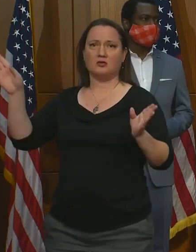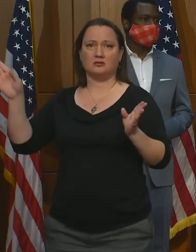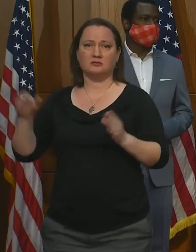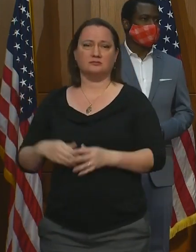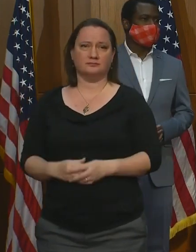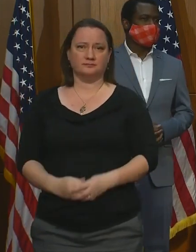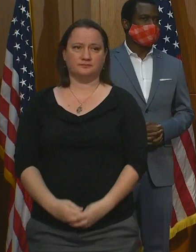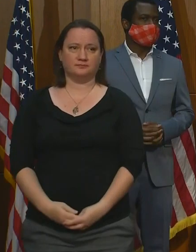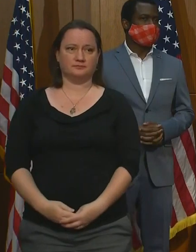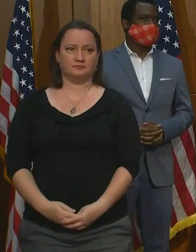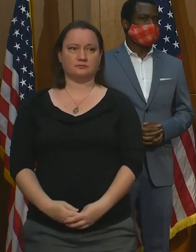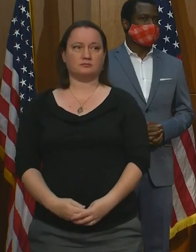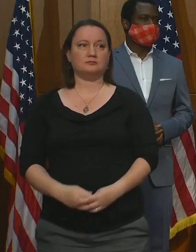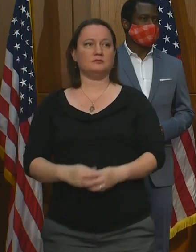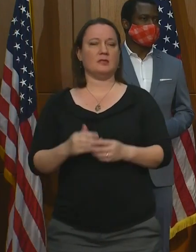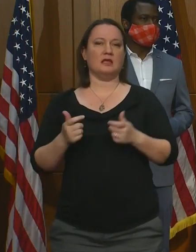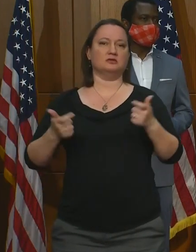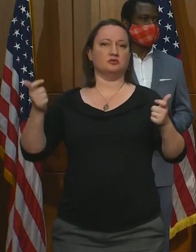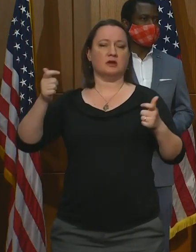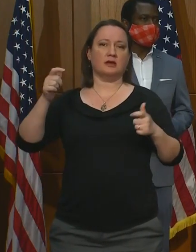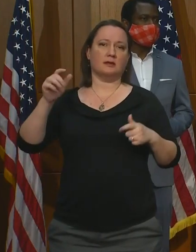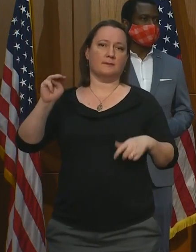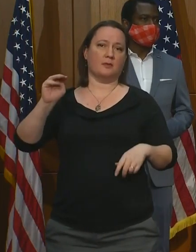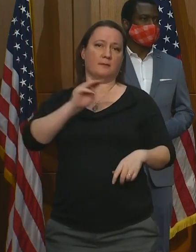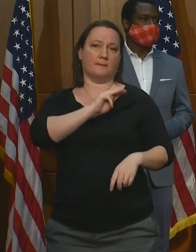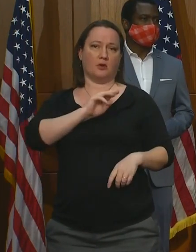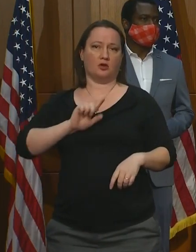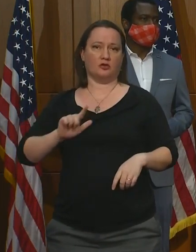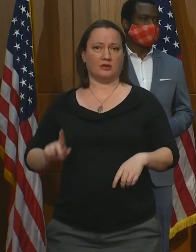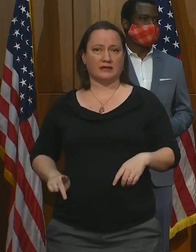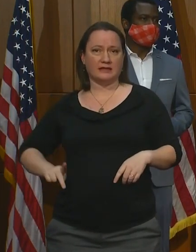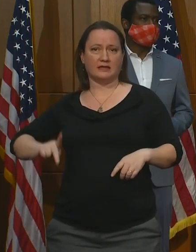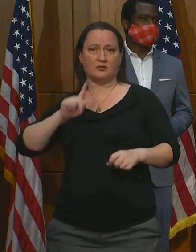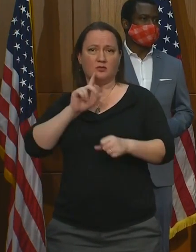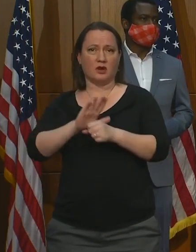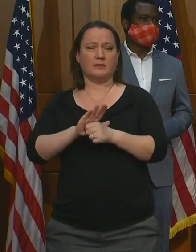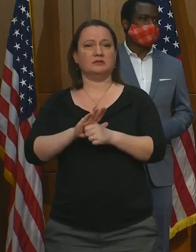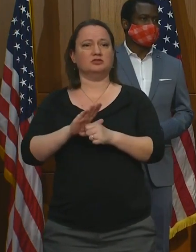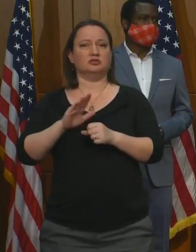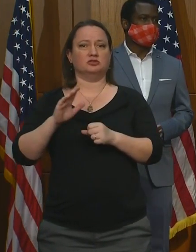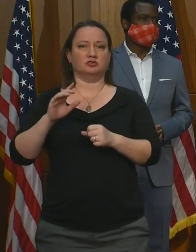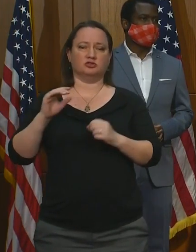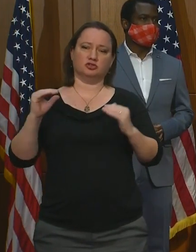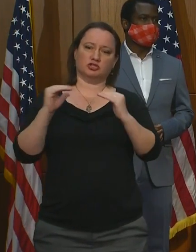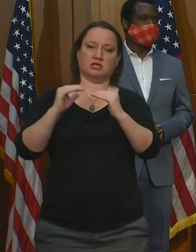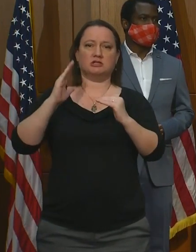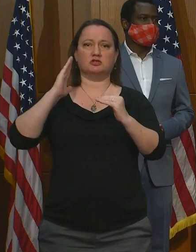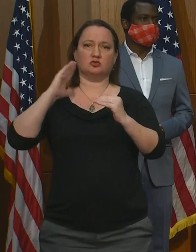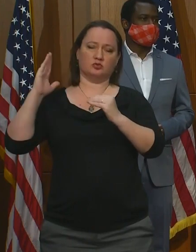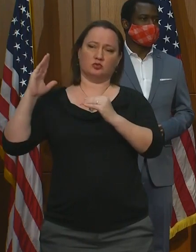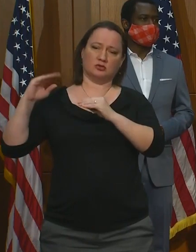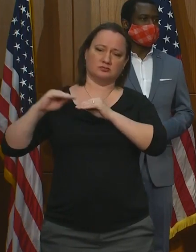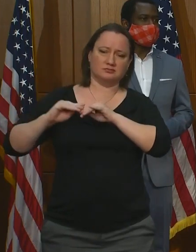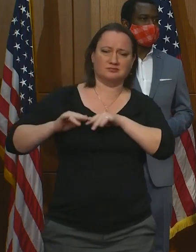BUT FOR THE UNITED STATES AND FOR THE WORLD. IN WHICH AS THE GREAT MARTIN LUTHER KING